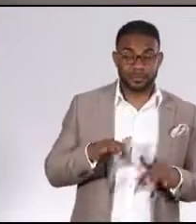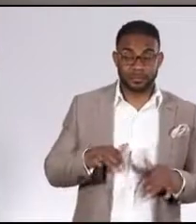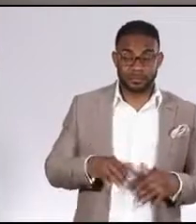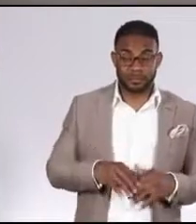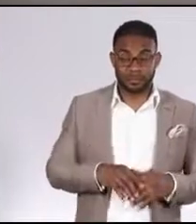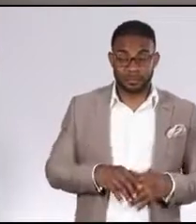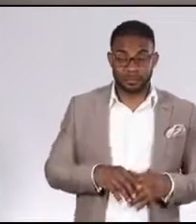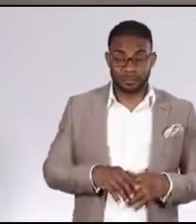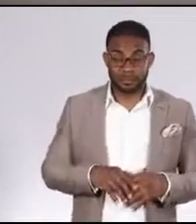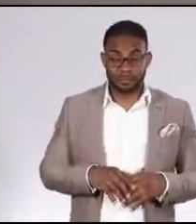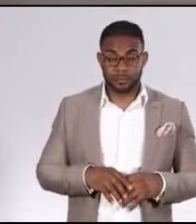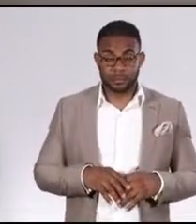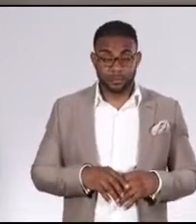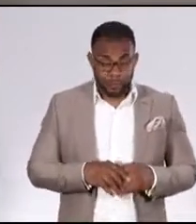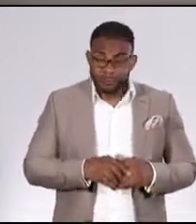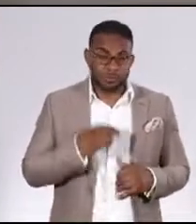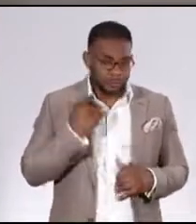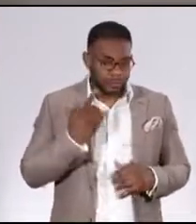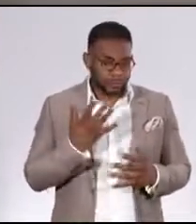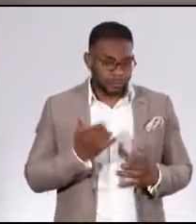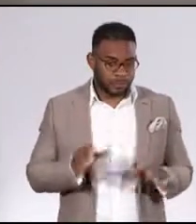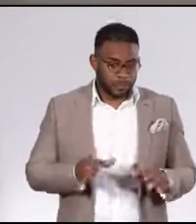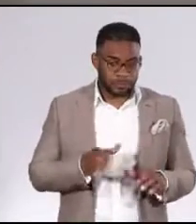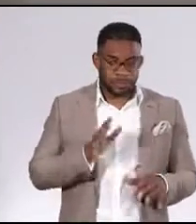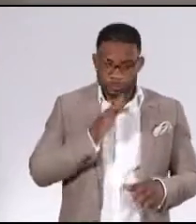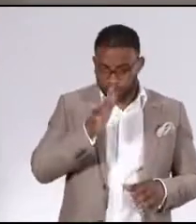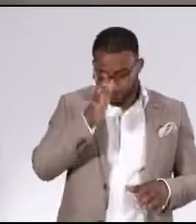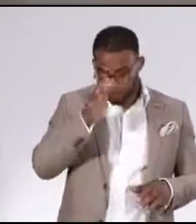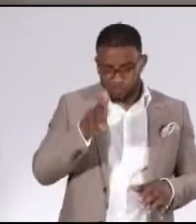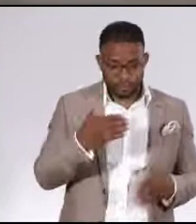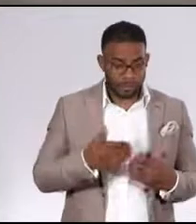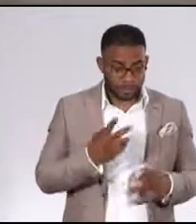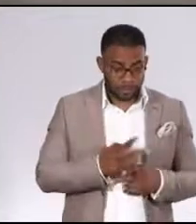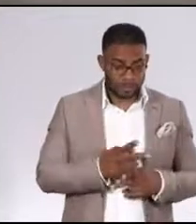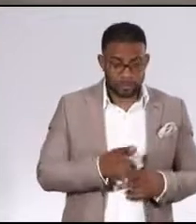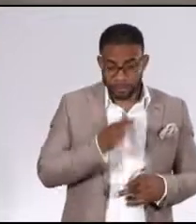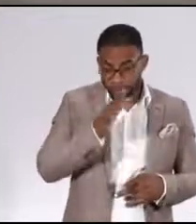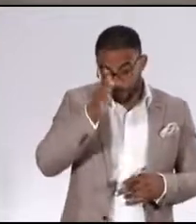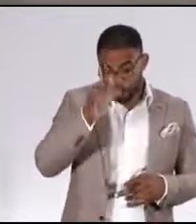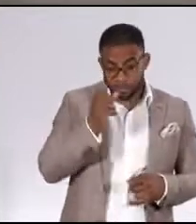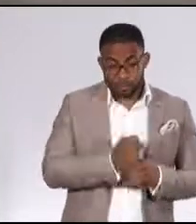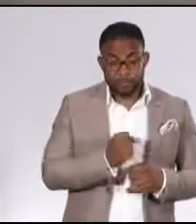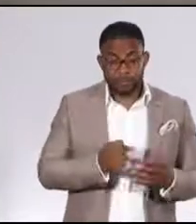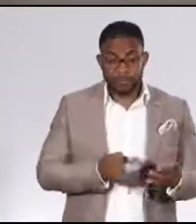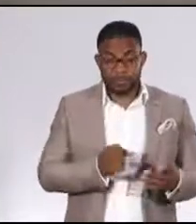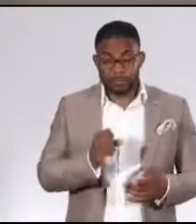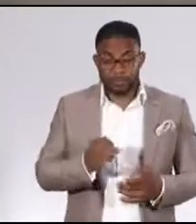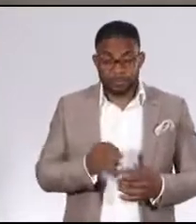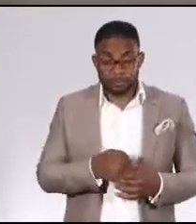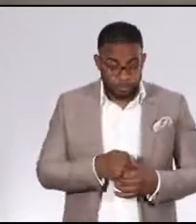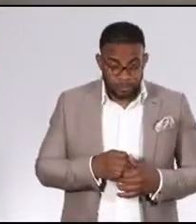but I've always wanted to be an act of grandparents, a babysitter while their parents work or to take them on vacations.